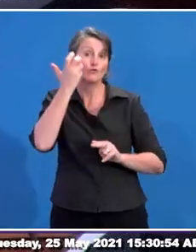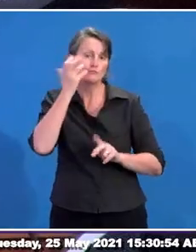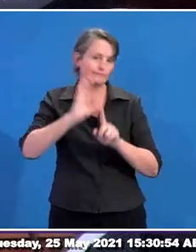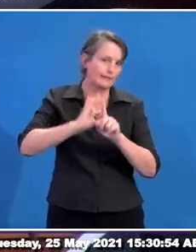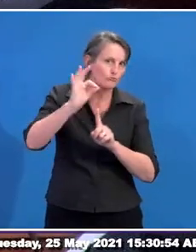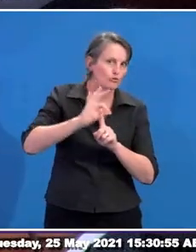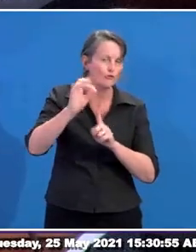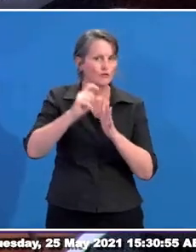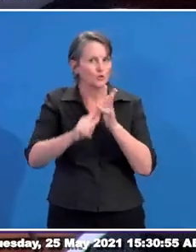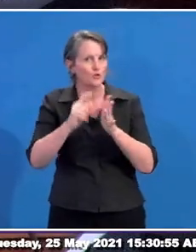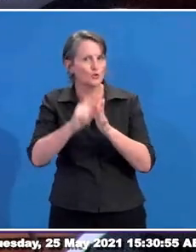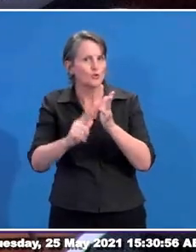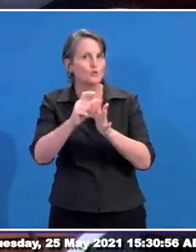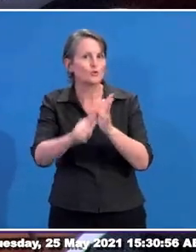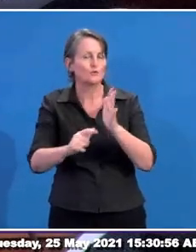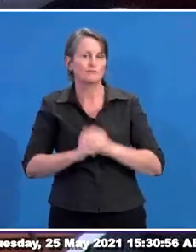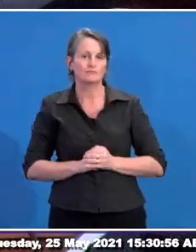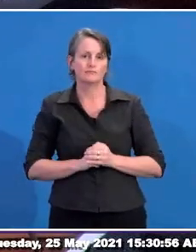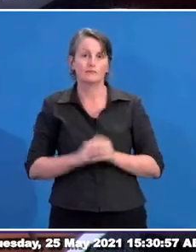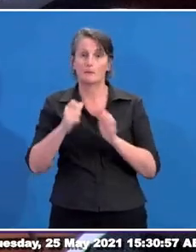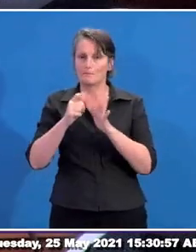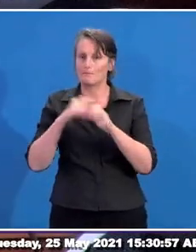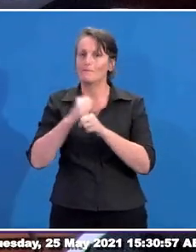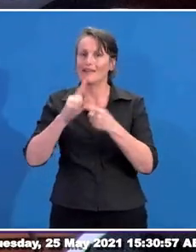and they are set out at page 7.